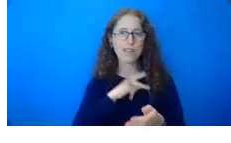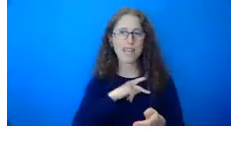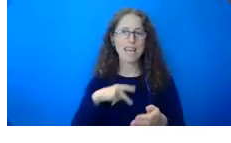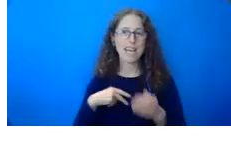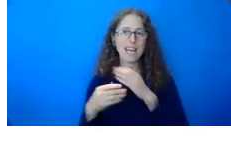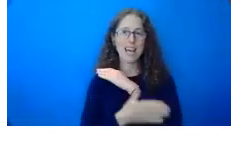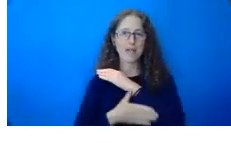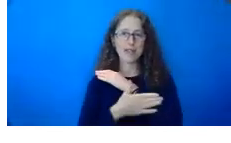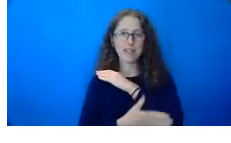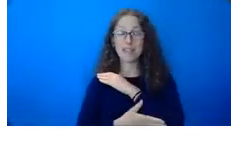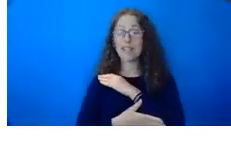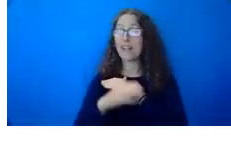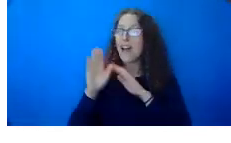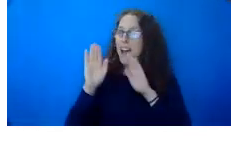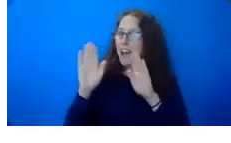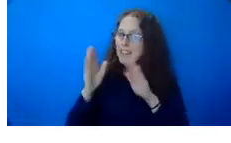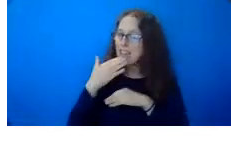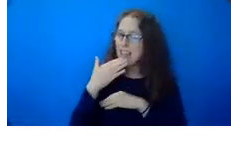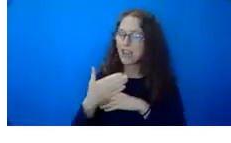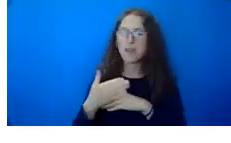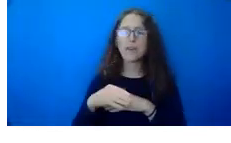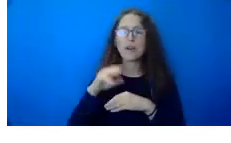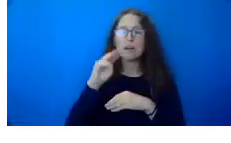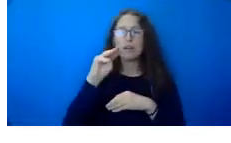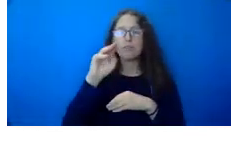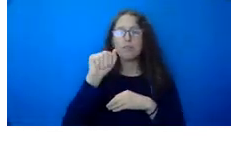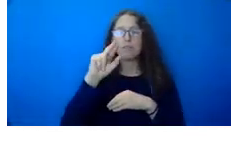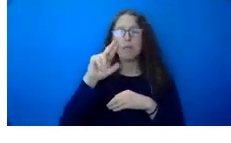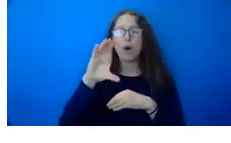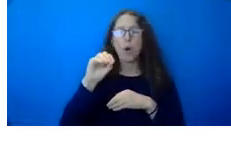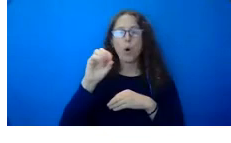» MY NAME IS KIMBERLY MACK, I' M THE DIRECTOR OF THE ALLIANCE WITH PEOPLE WITH DISABILITIES THAT SERVES KING COUNTY.